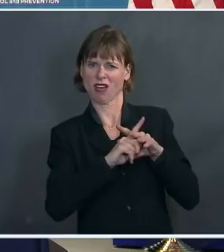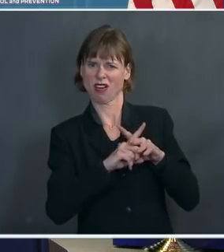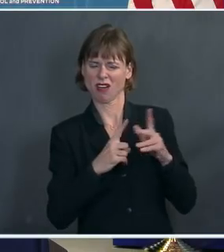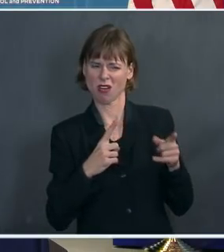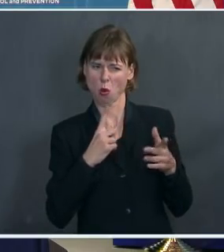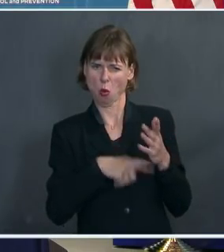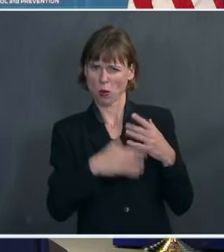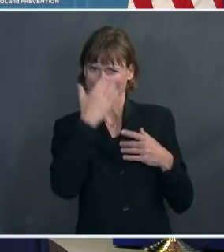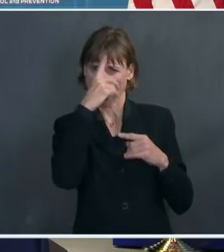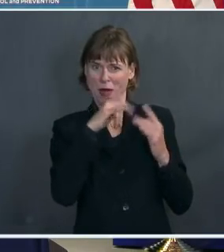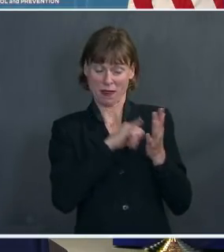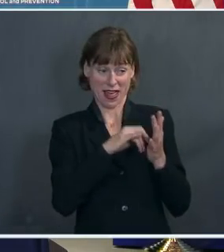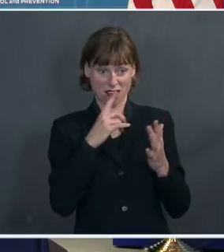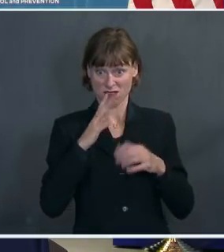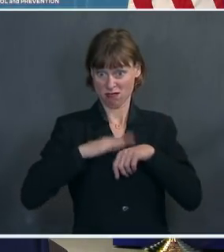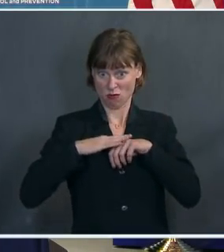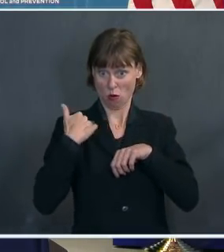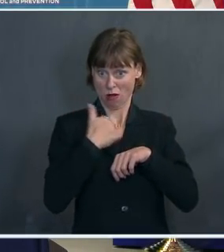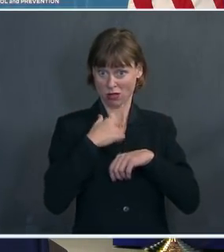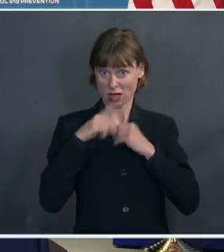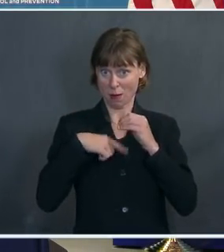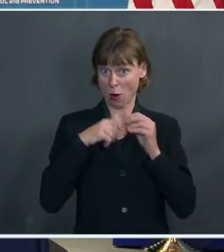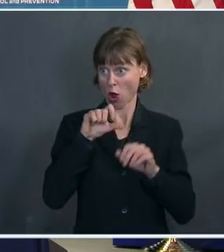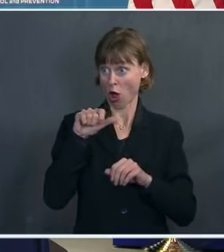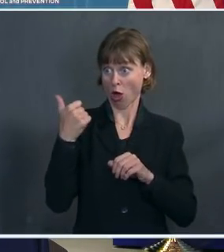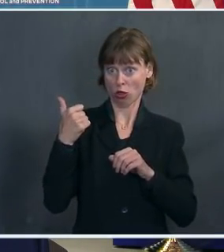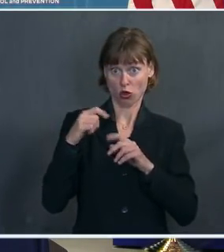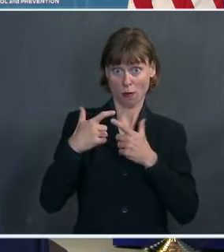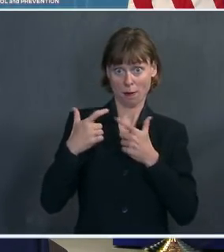Should we expect maybe a New York, a New Orleans variant?